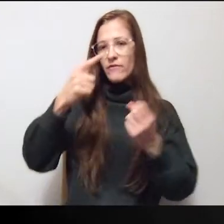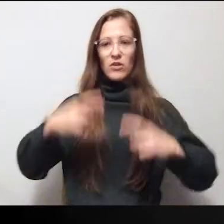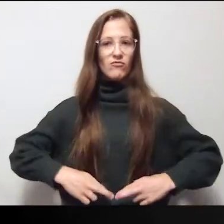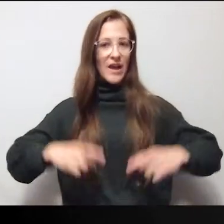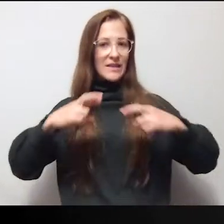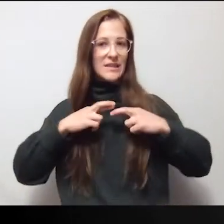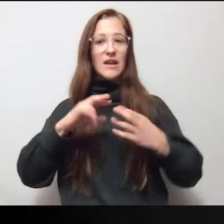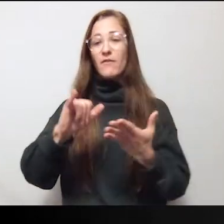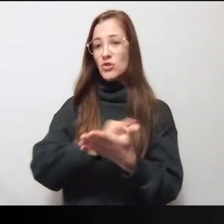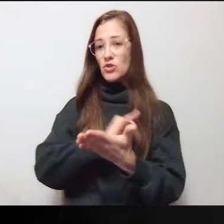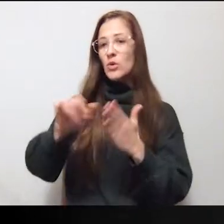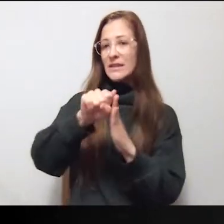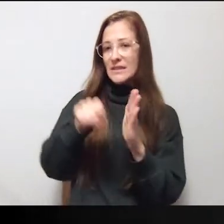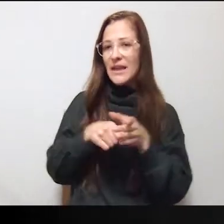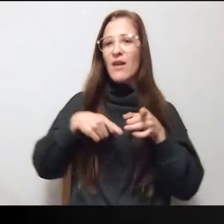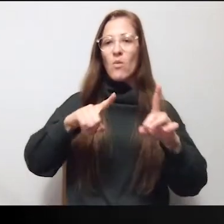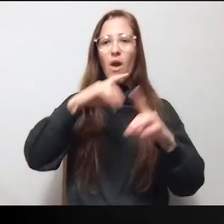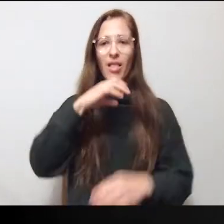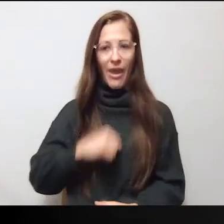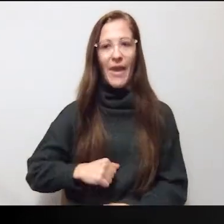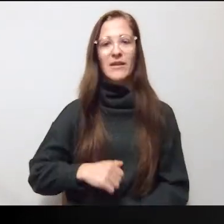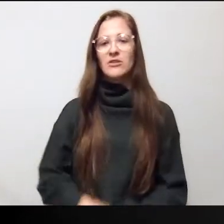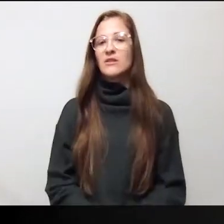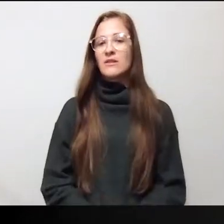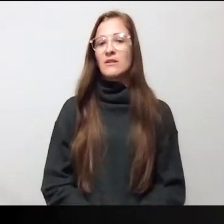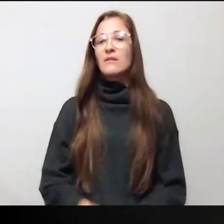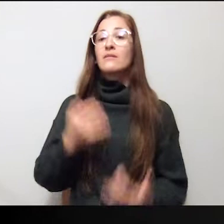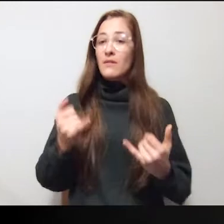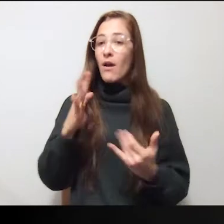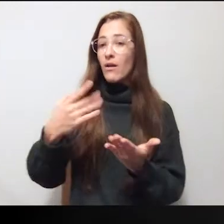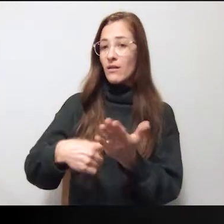of New York State as they age. Today we are going to discuss the intersectionality